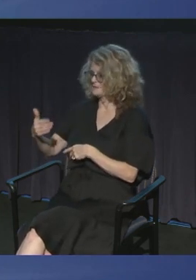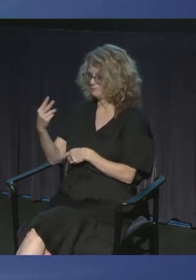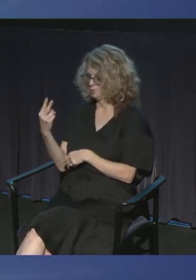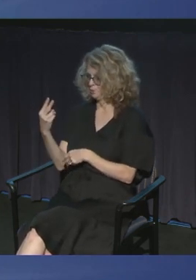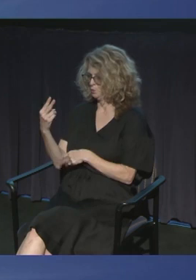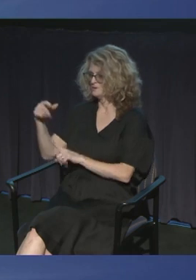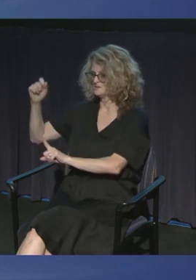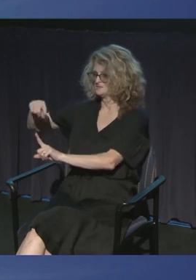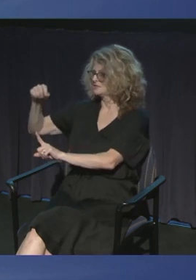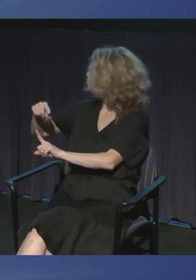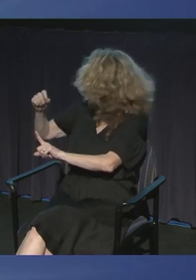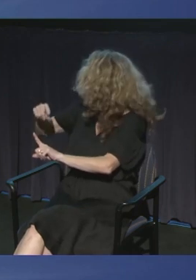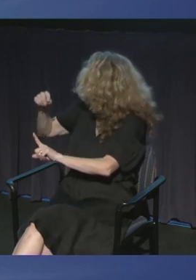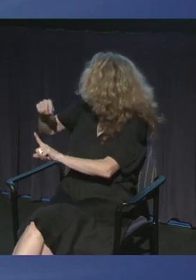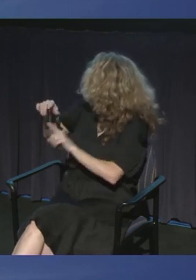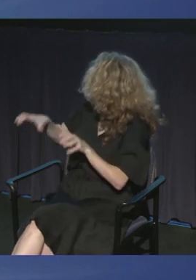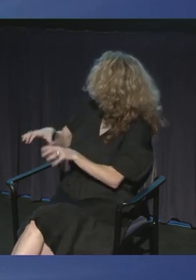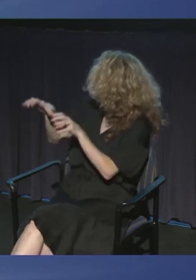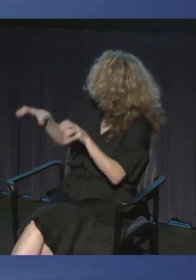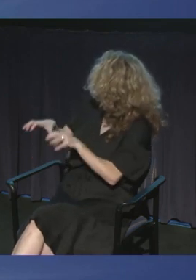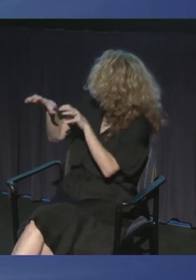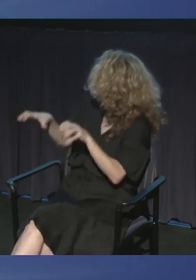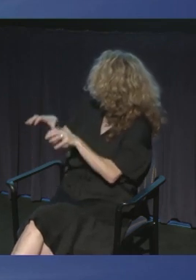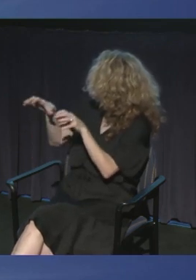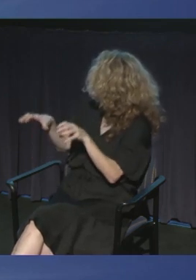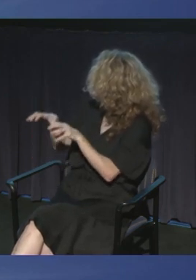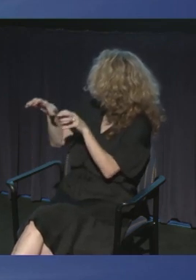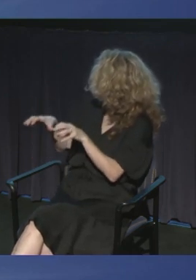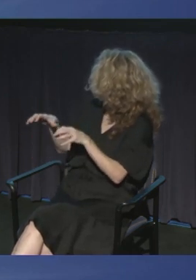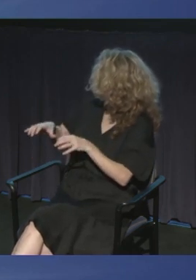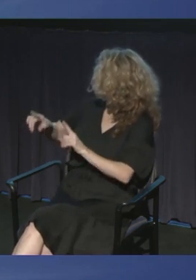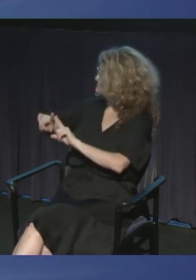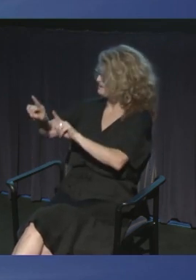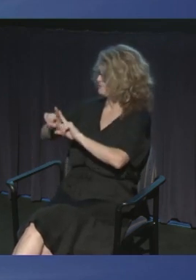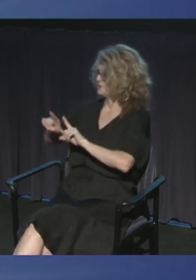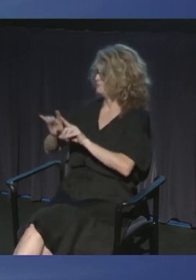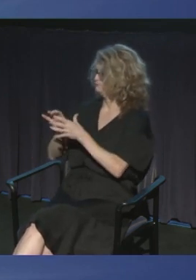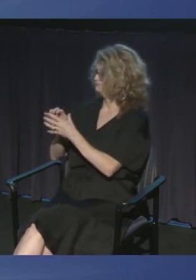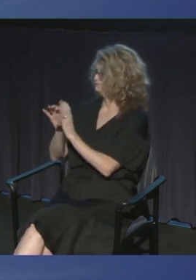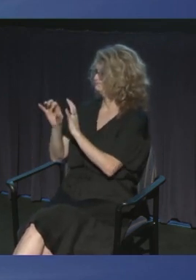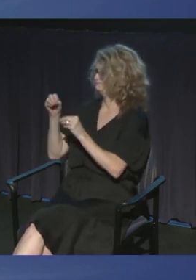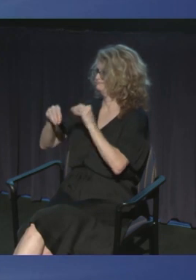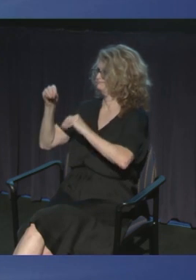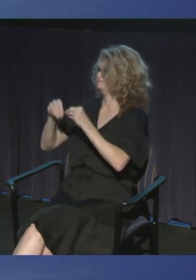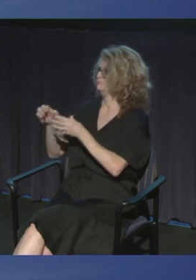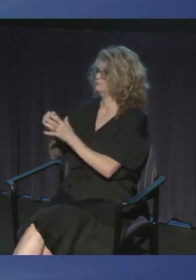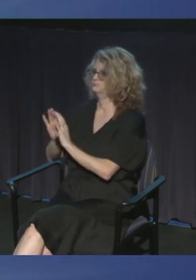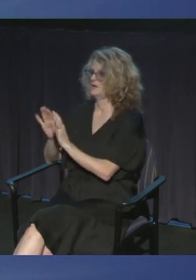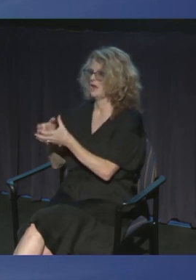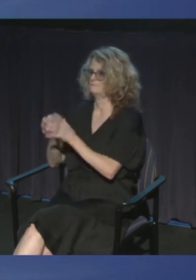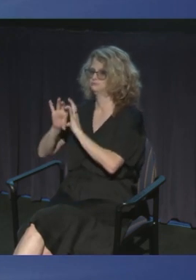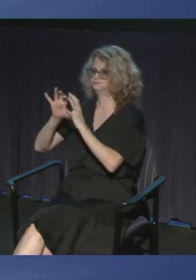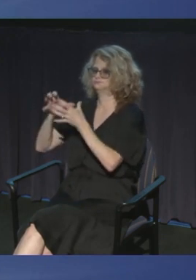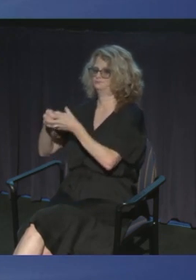ACTIVATION CAUSING THE ASSEMBLY OF THESE INFLAMMAZONE DIFFERENT COMPONENTS INTO THIS LARGE COMPLEX.